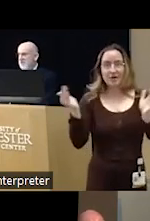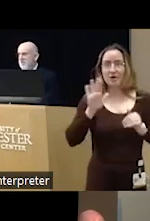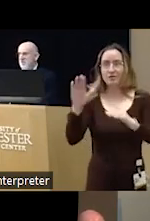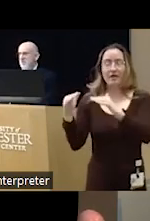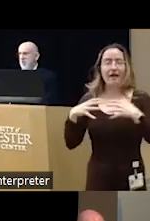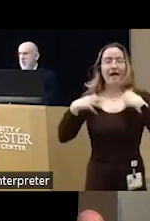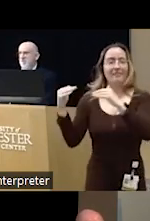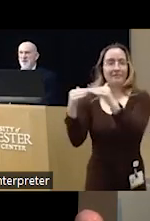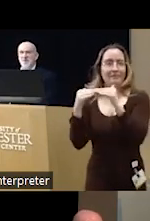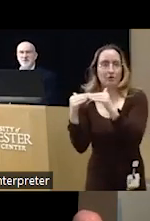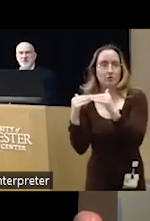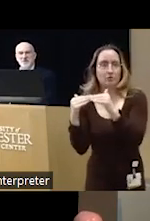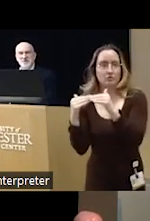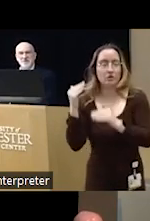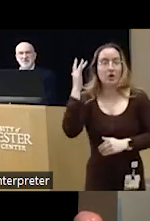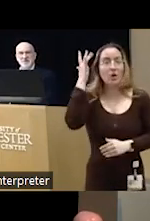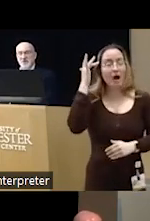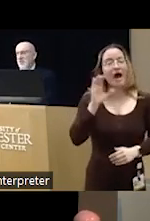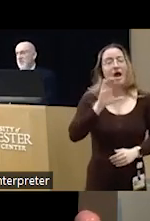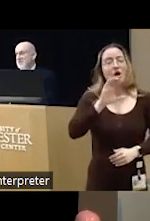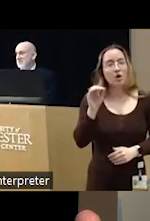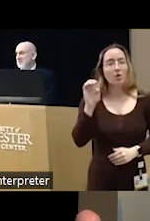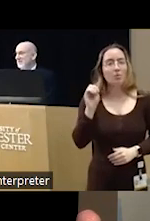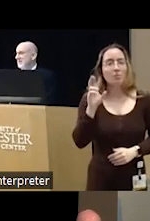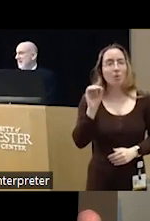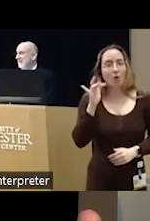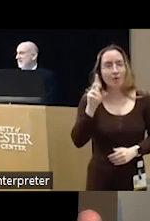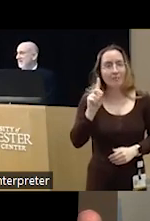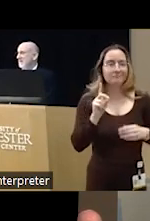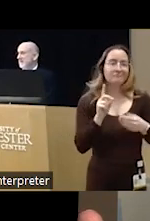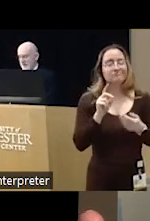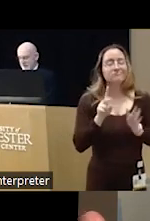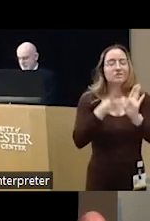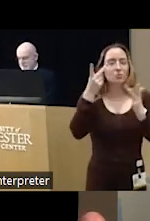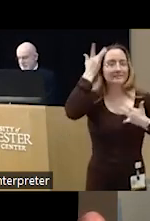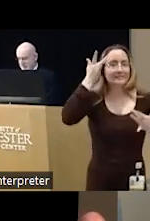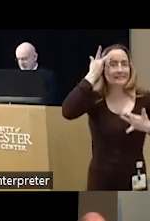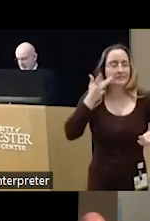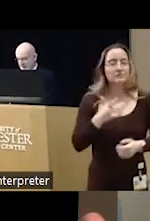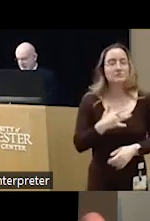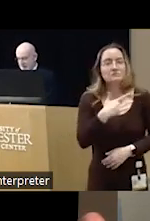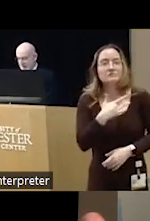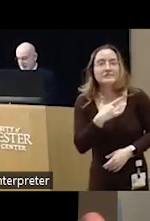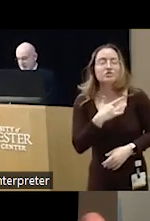due to comorbid medical conditions such as cardiovascular disease and metabolic problems.